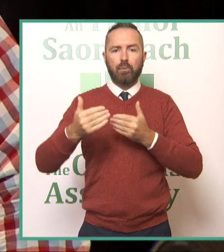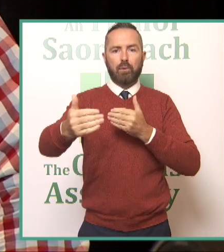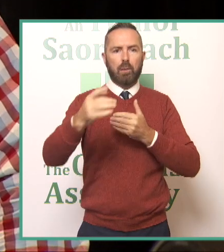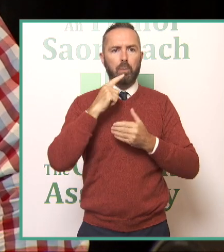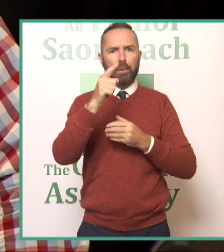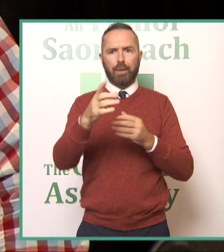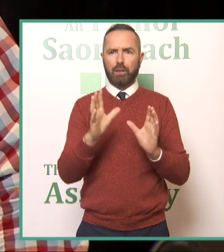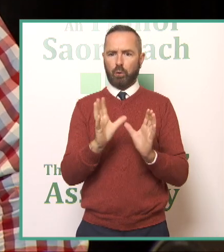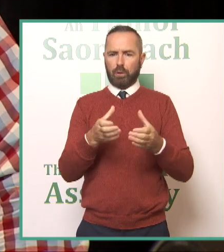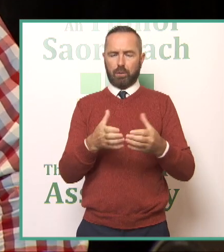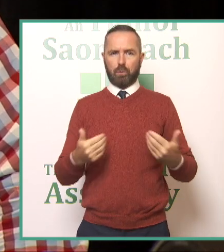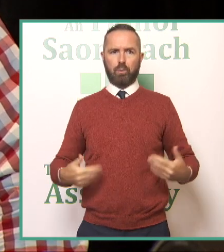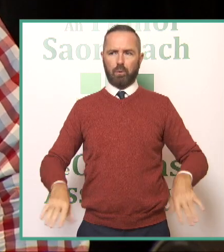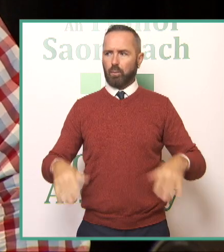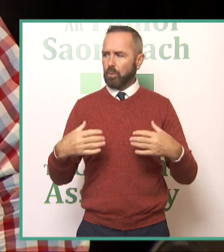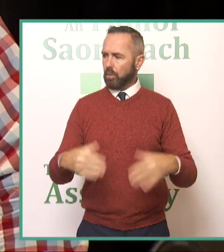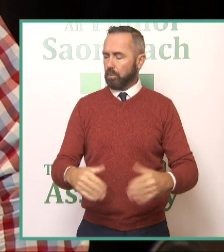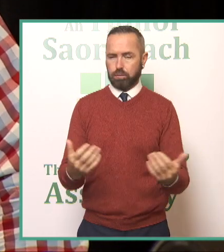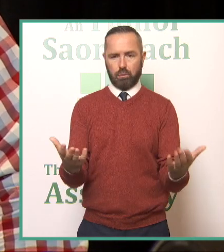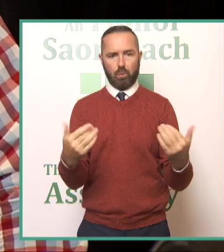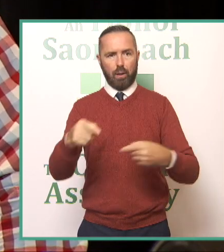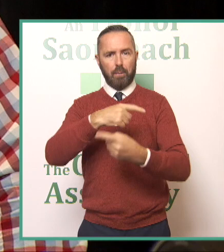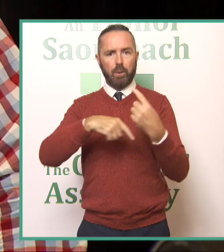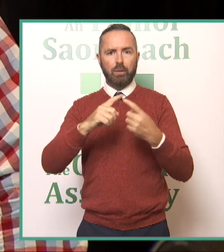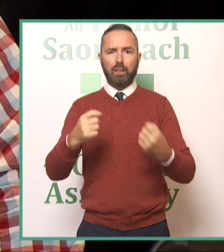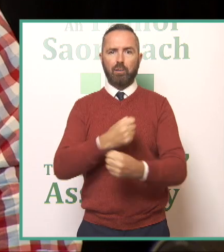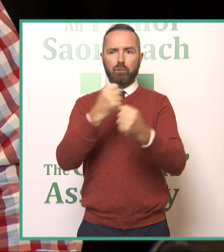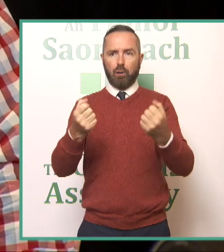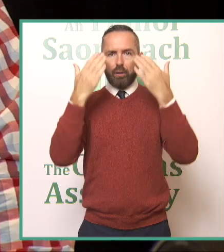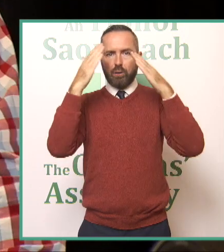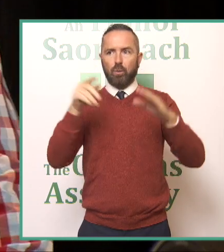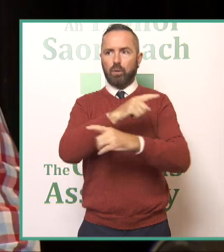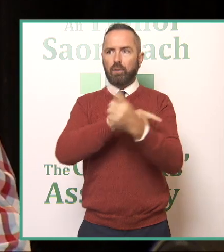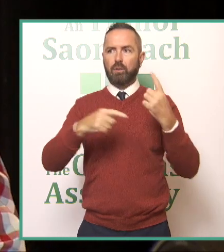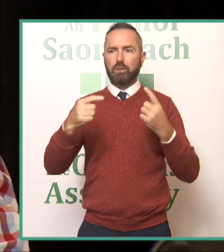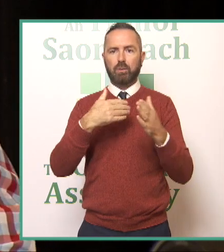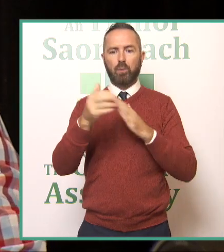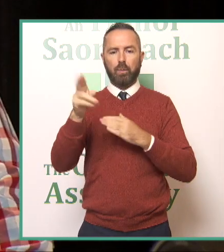embraced us and they've been showing us and have been they've been helping us to